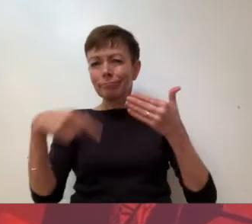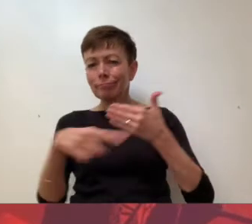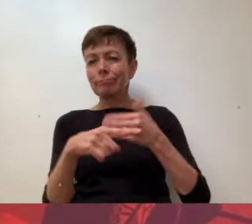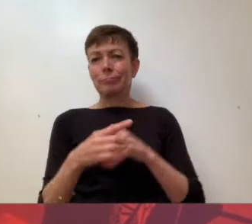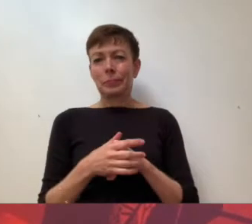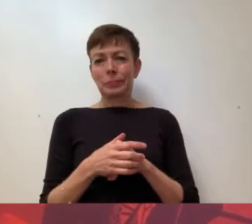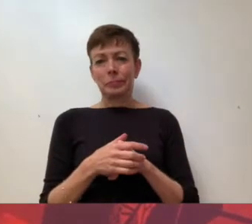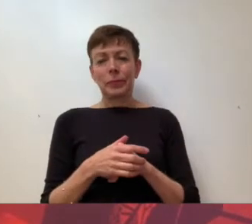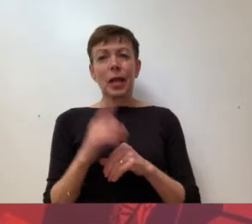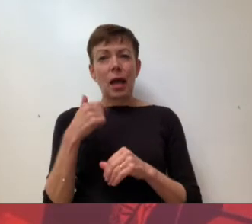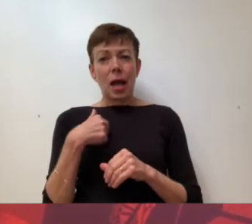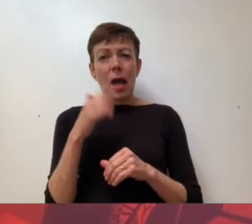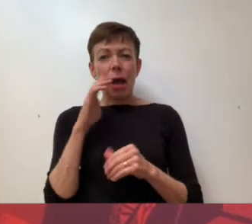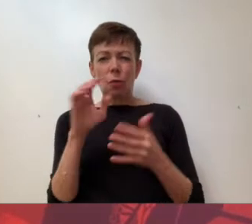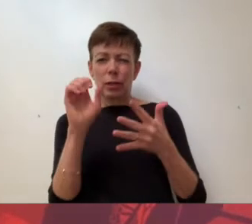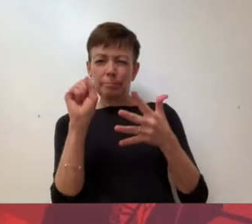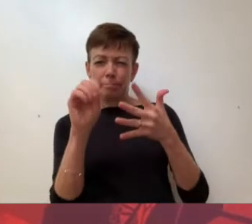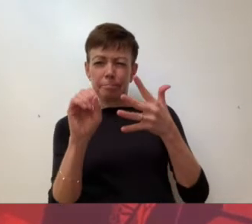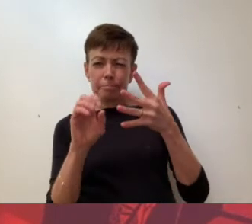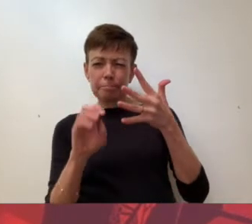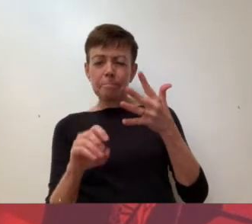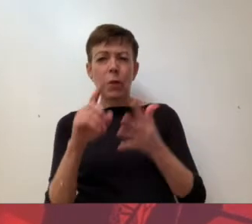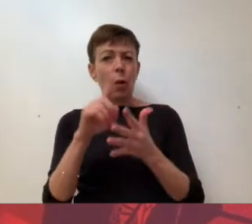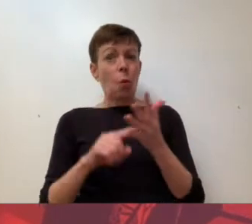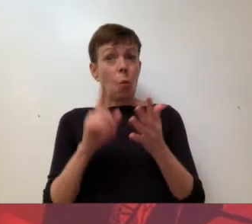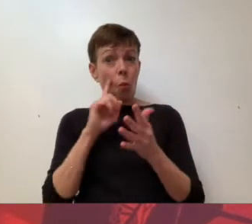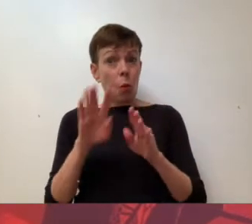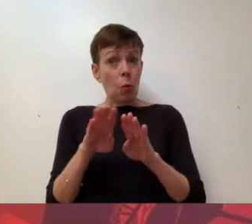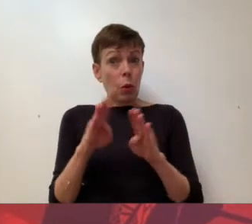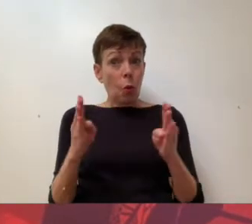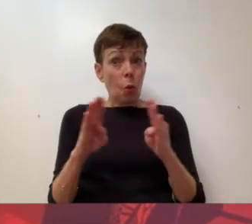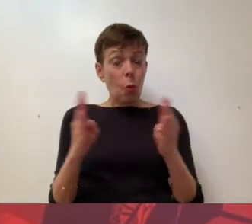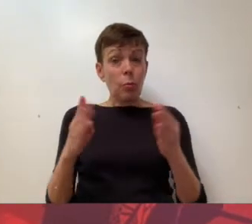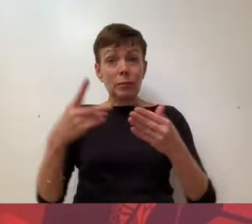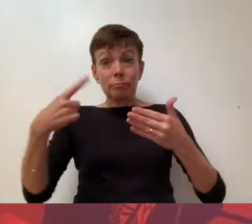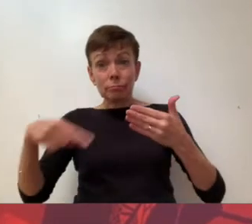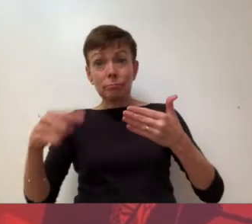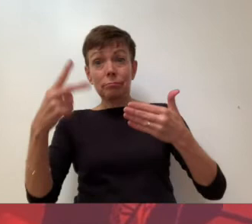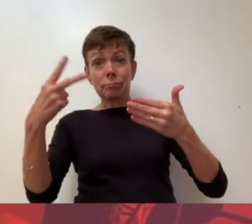first phase over the coming week. So the following amenities will open in the